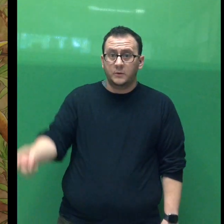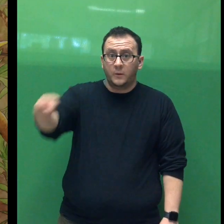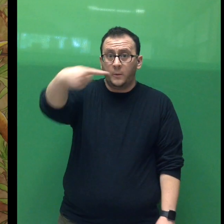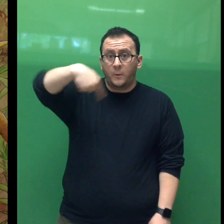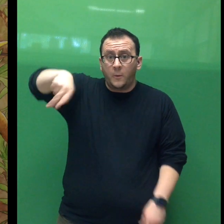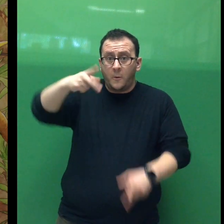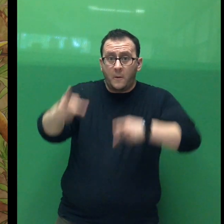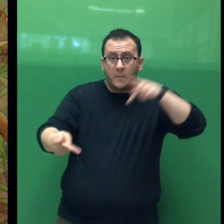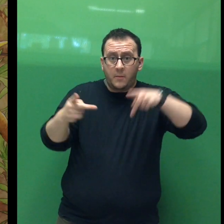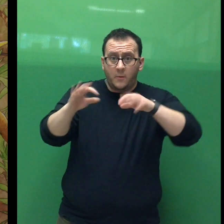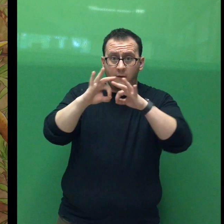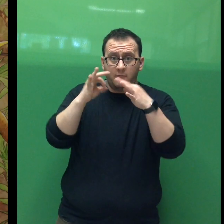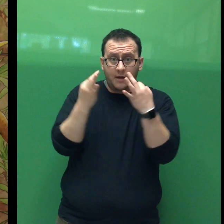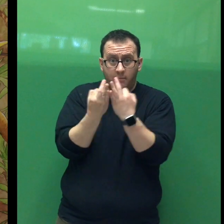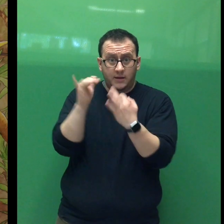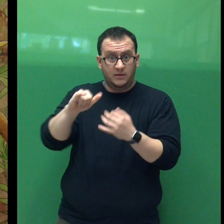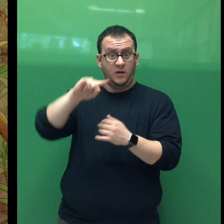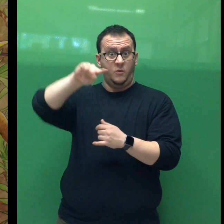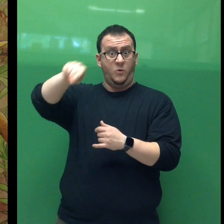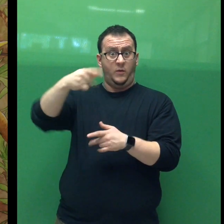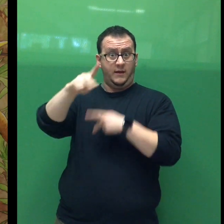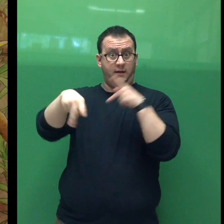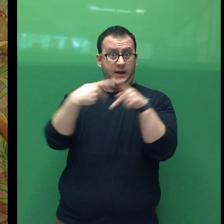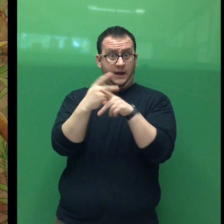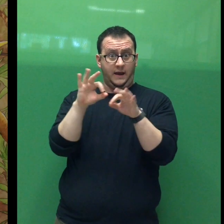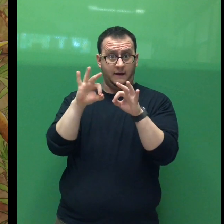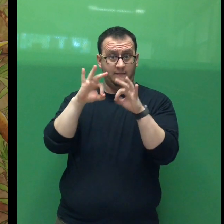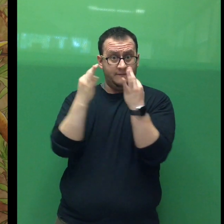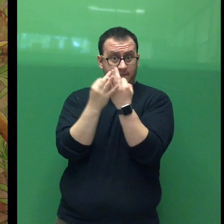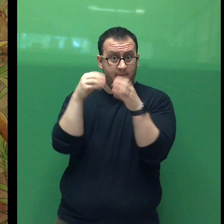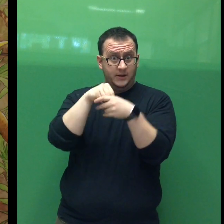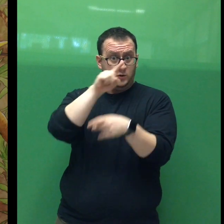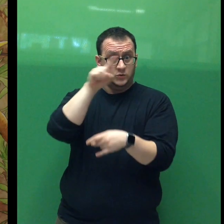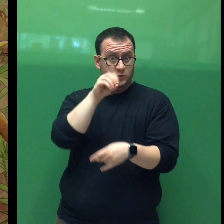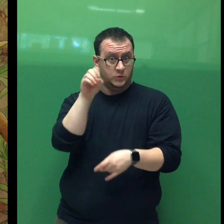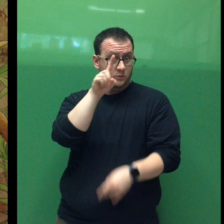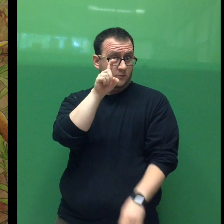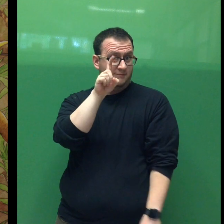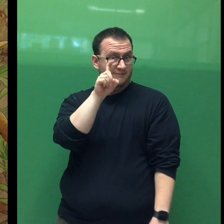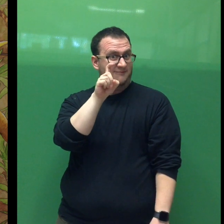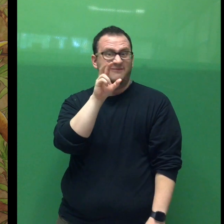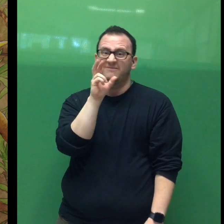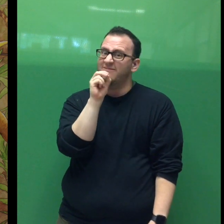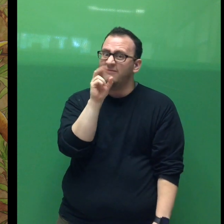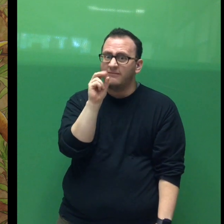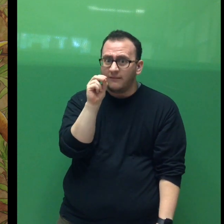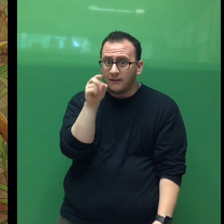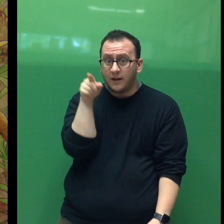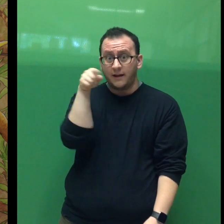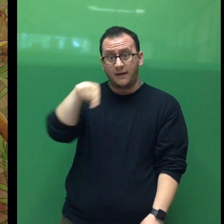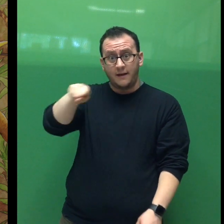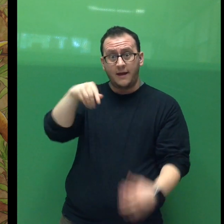The screen splits. On the left the previously described picture. O n the right Linden signs using American Sign Language.]